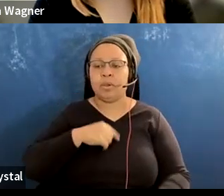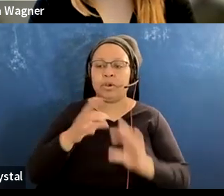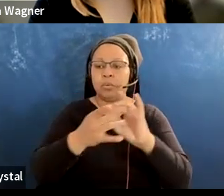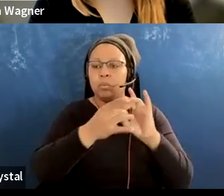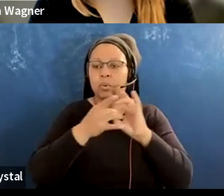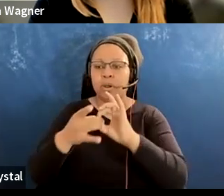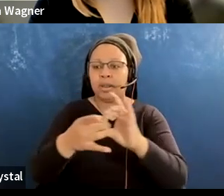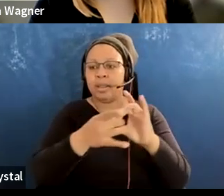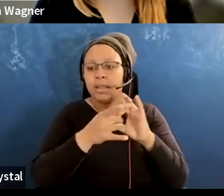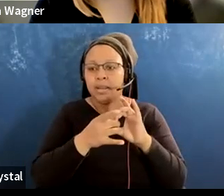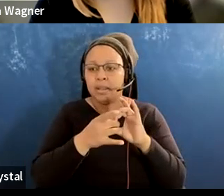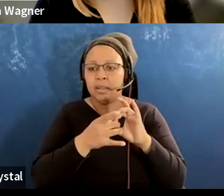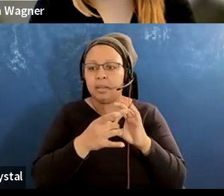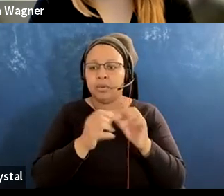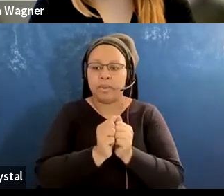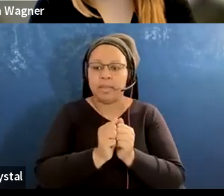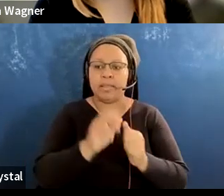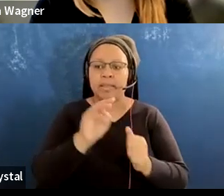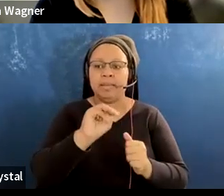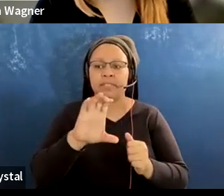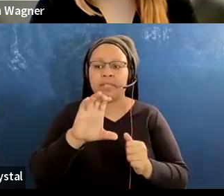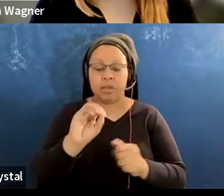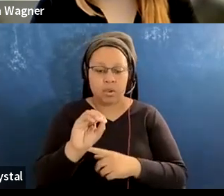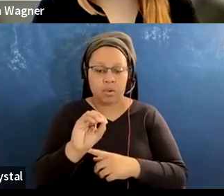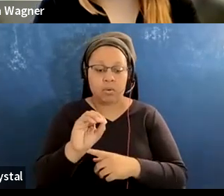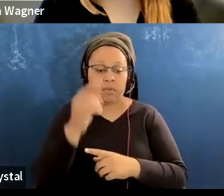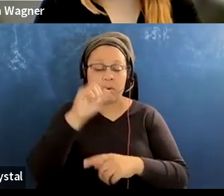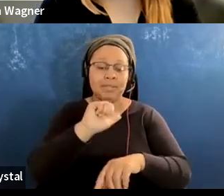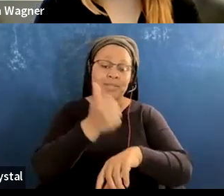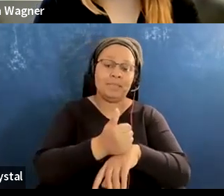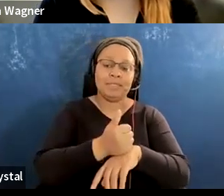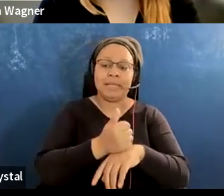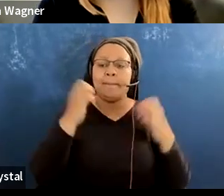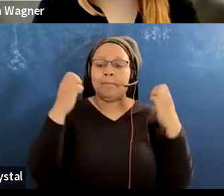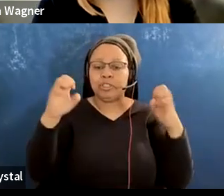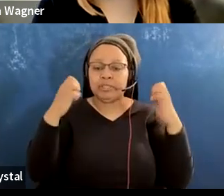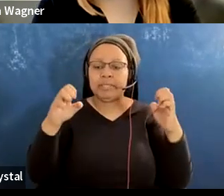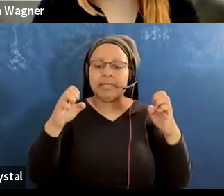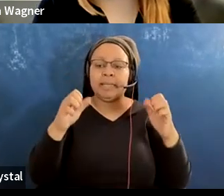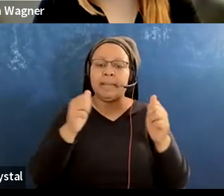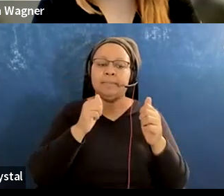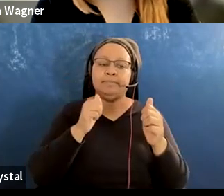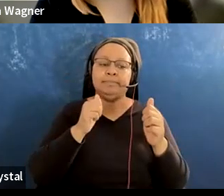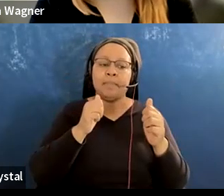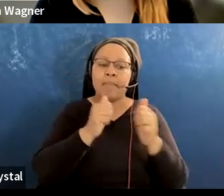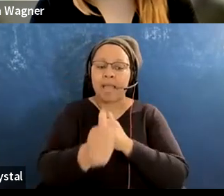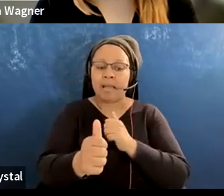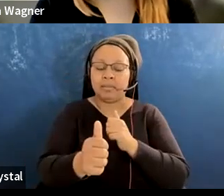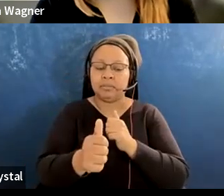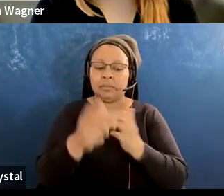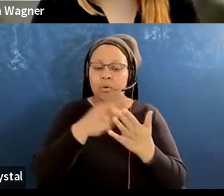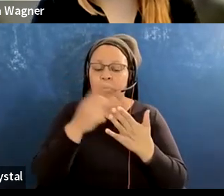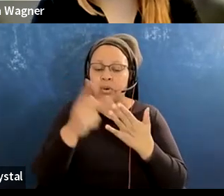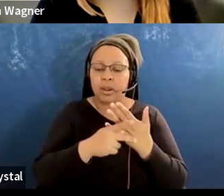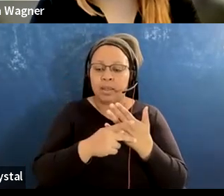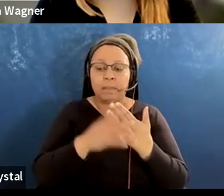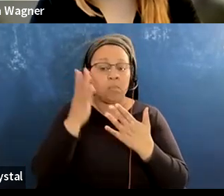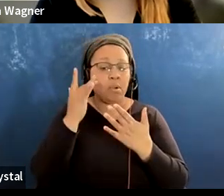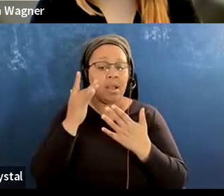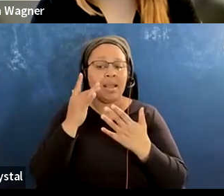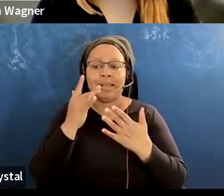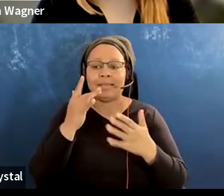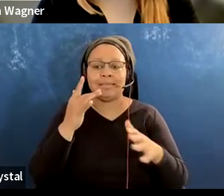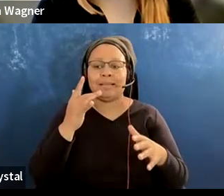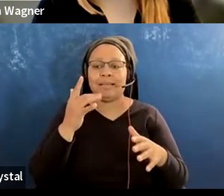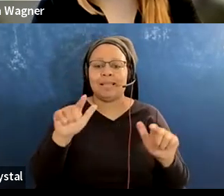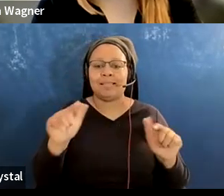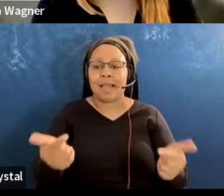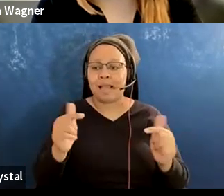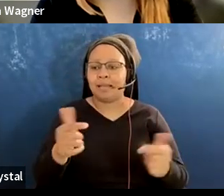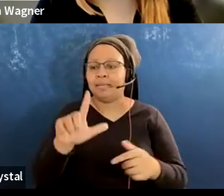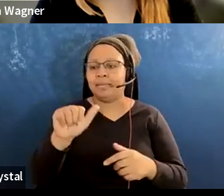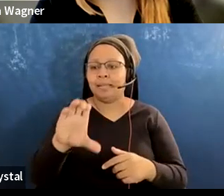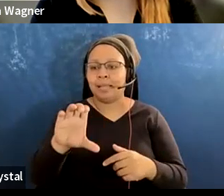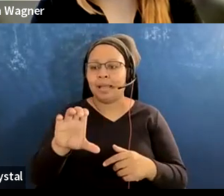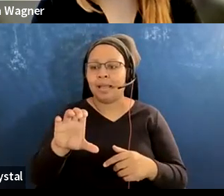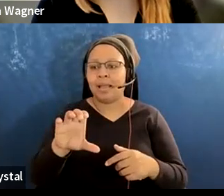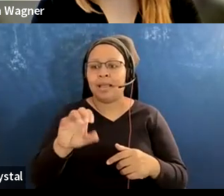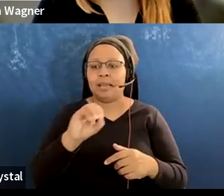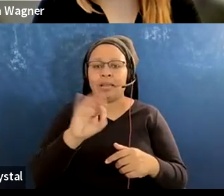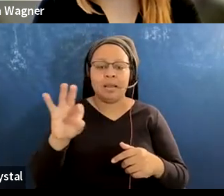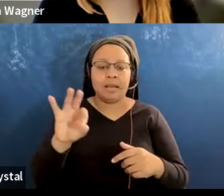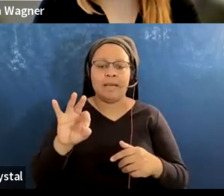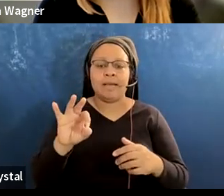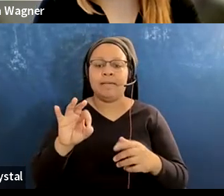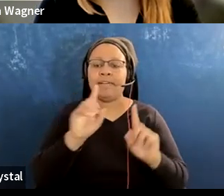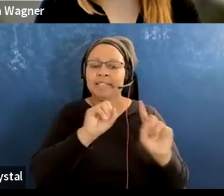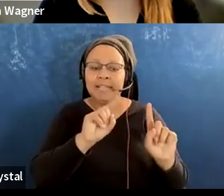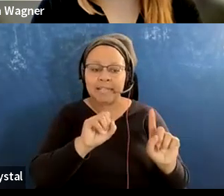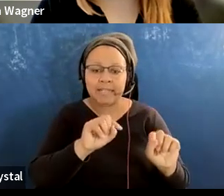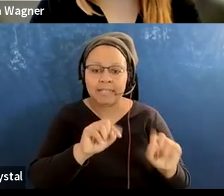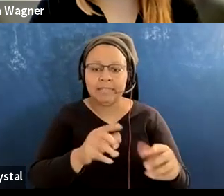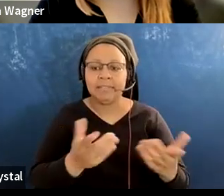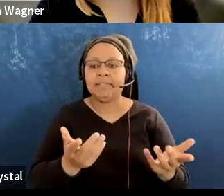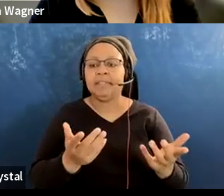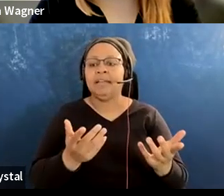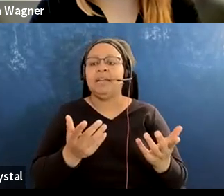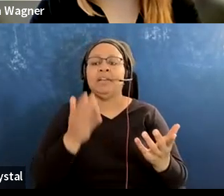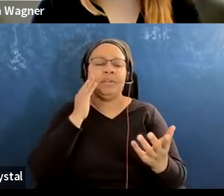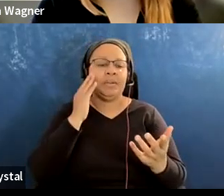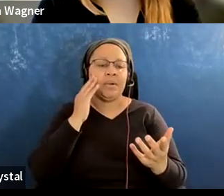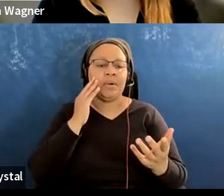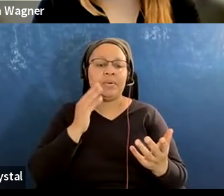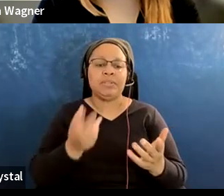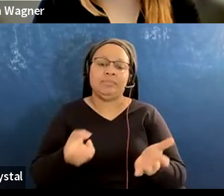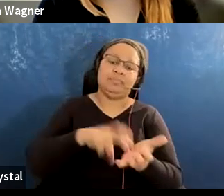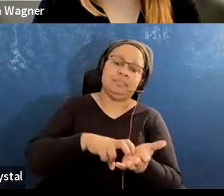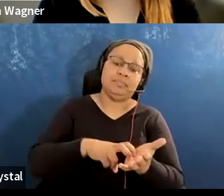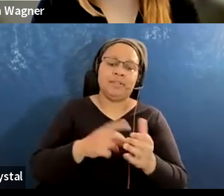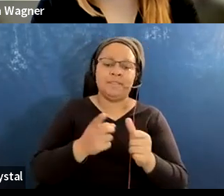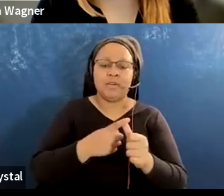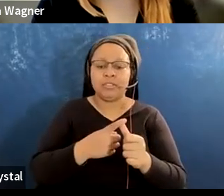Thanks, Jenna. Do others have thoughts on ways you can address the caregiver shortages?